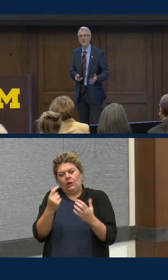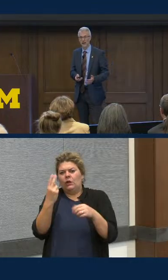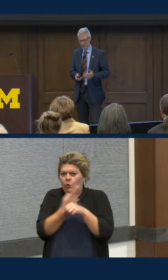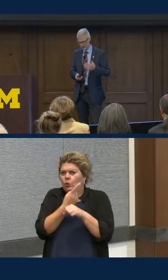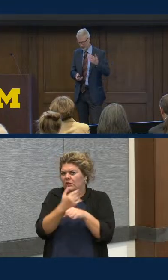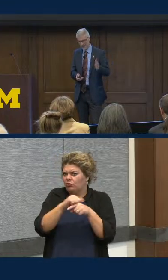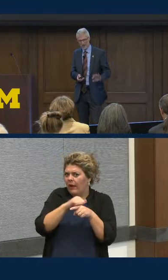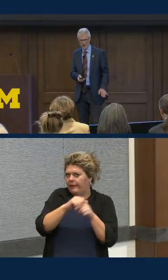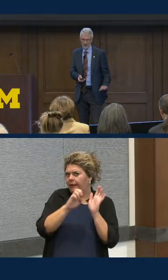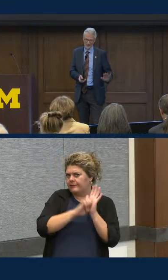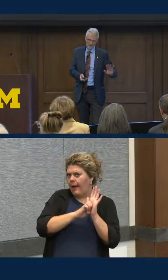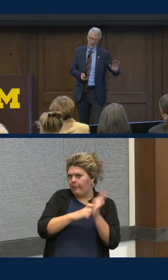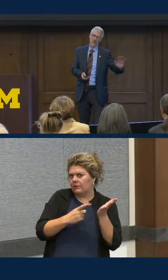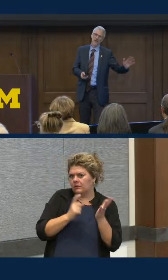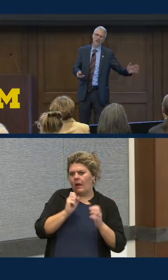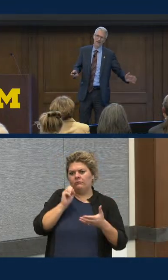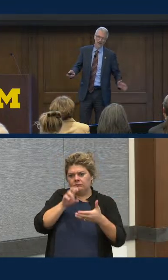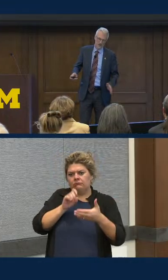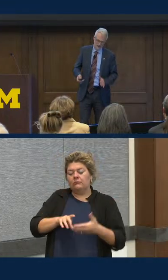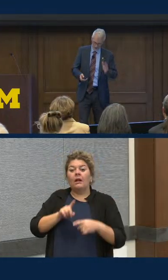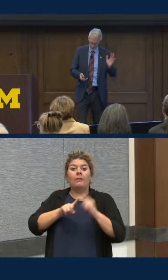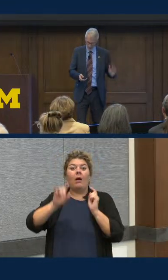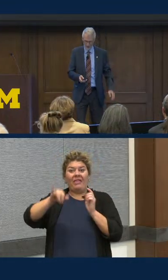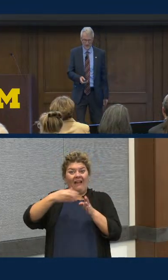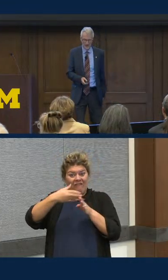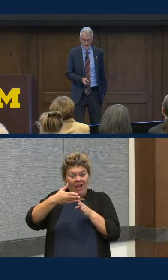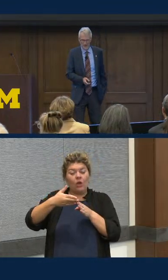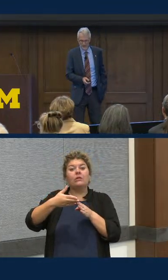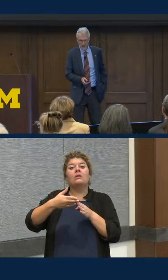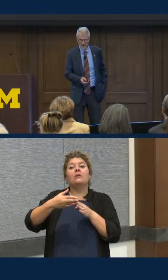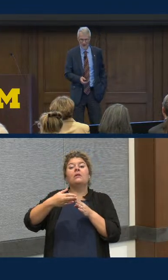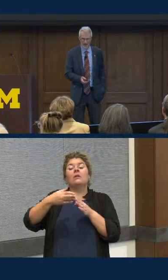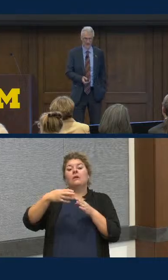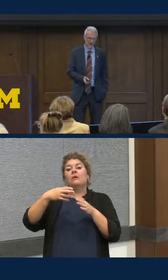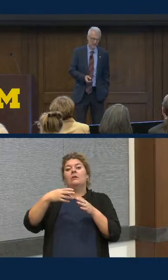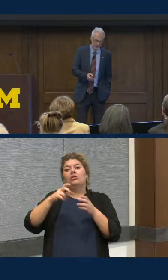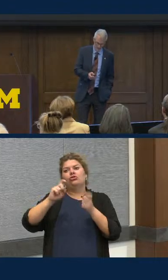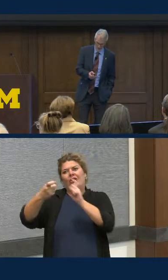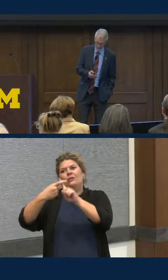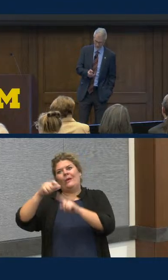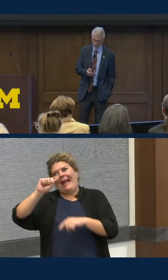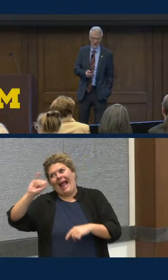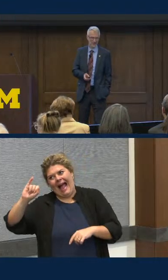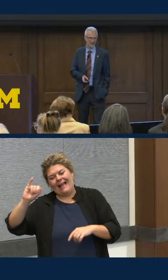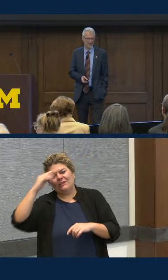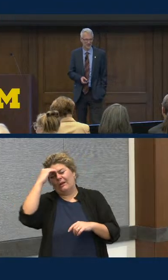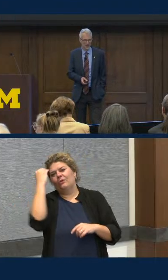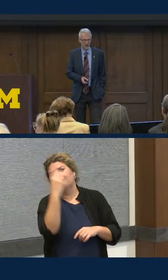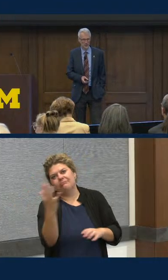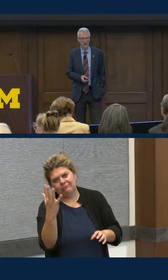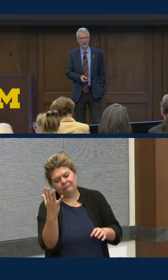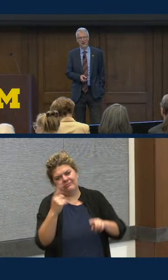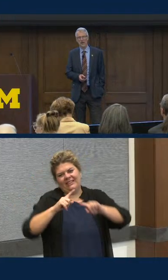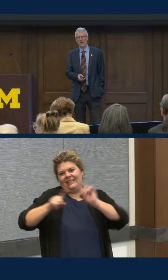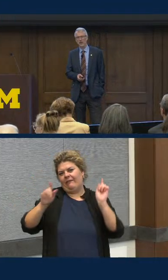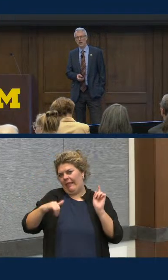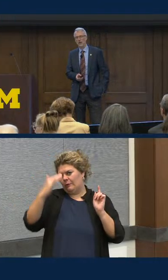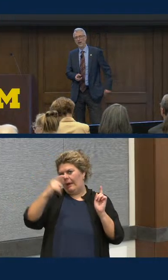examples but the field has gone through the marketing of AI. So I just wanted to throw out that distinction here.